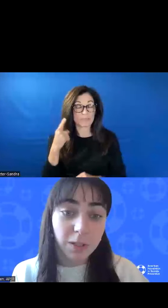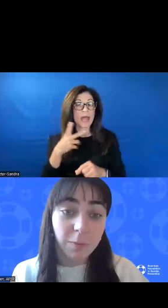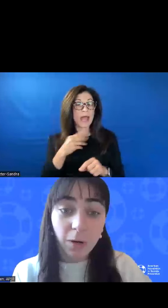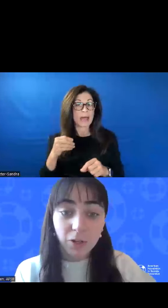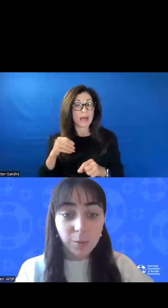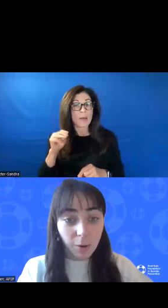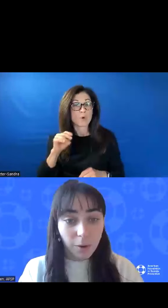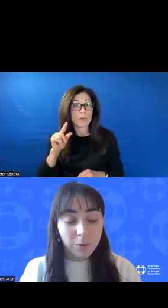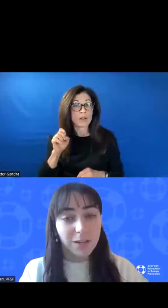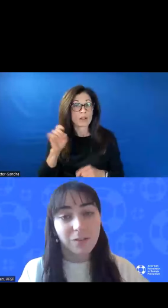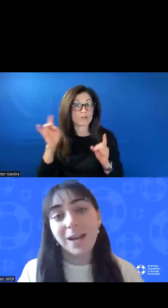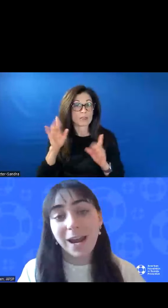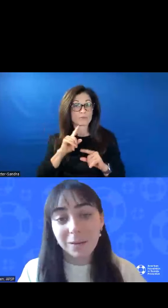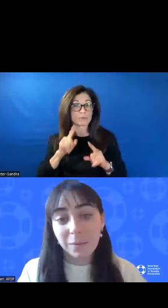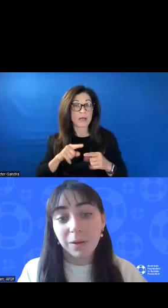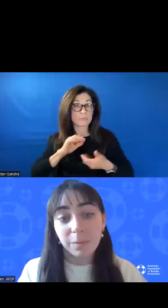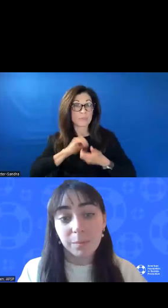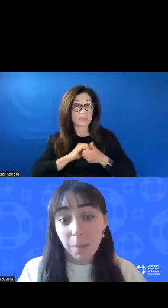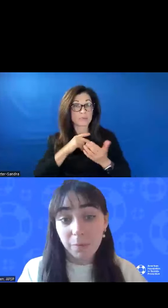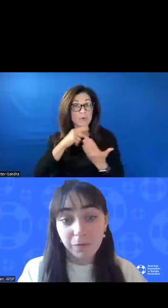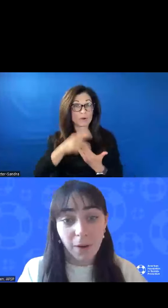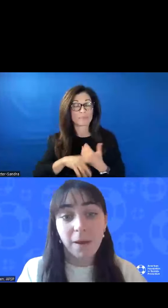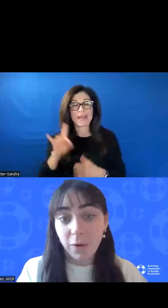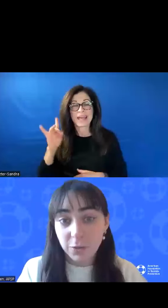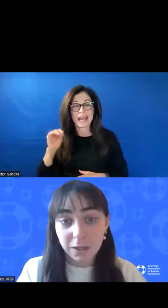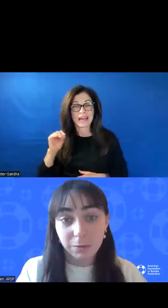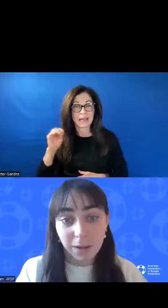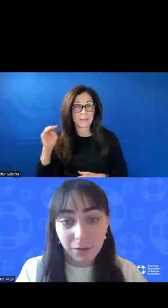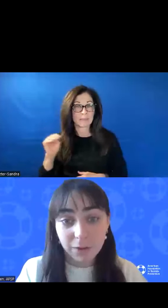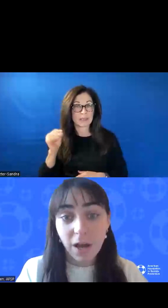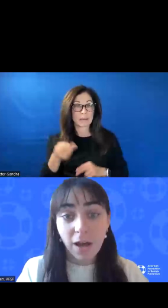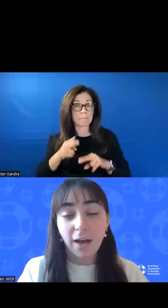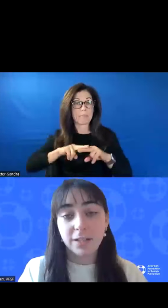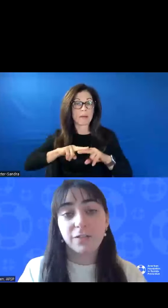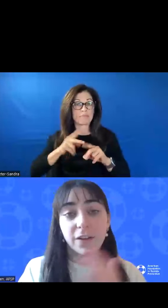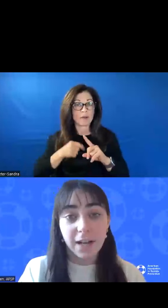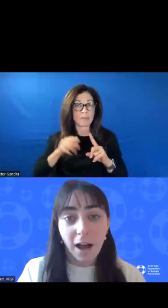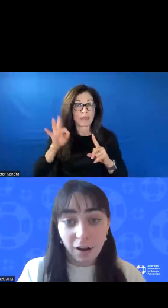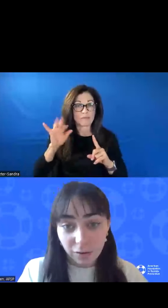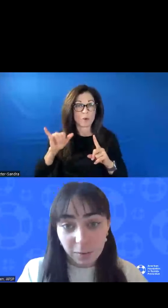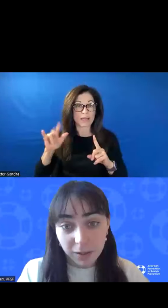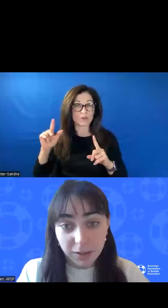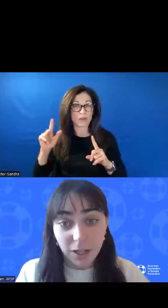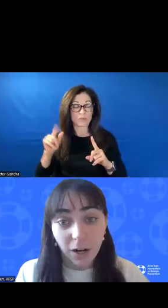RESPONSE PARTNERSHIP PROGRAM WAS GIVEN A FUND OF 100 MILLION THIS